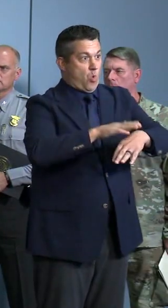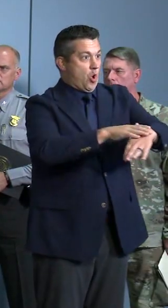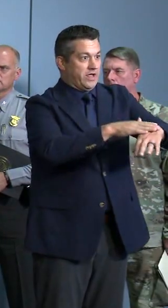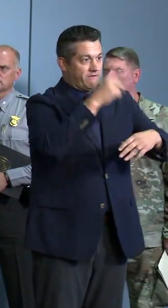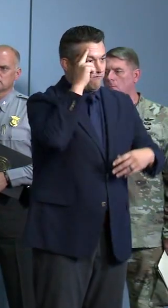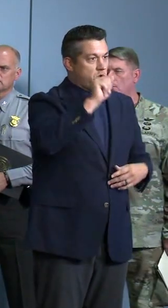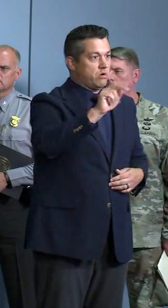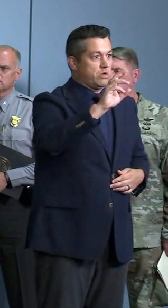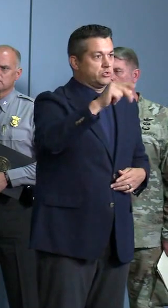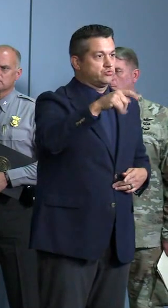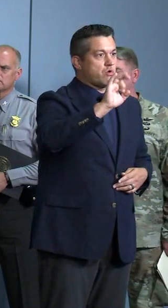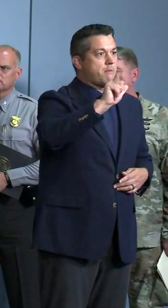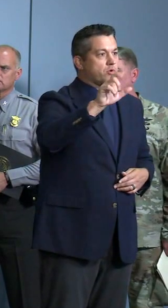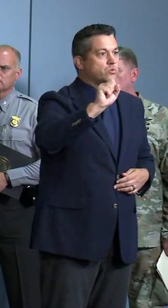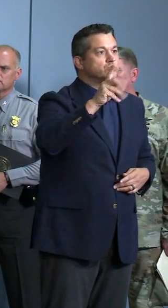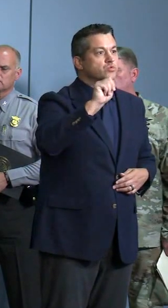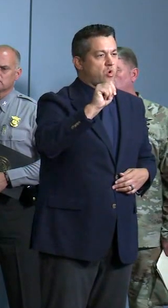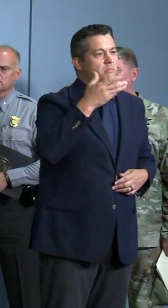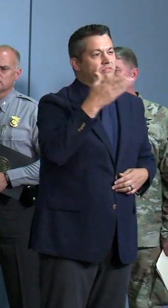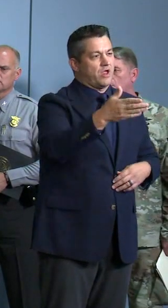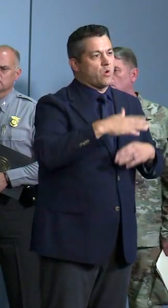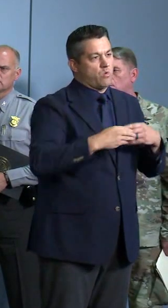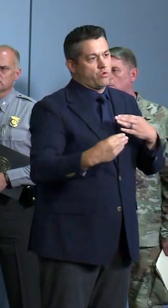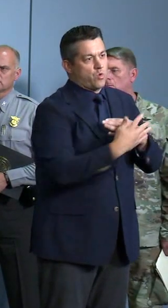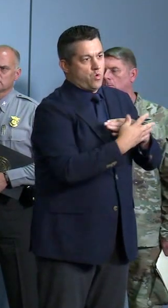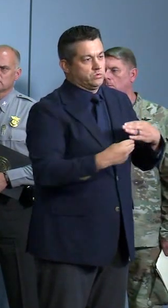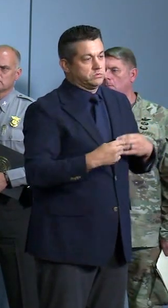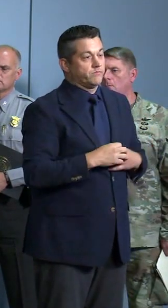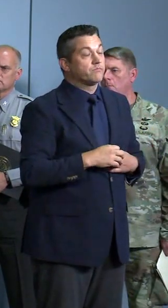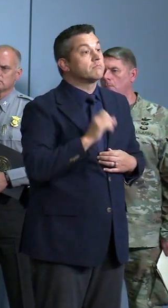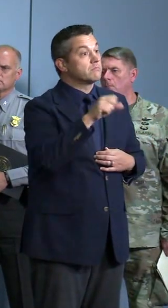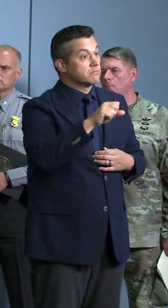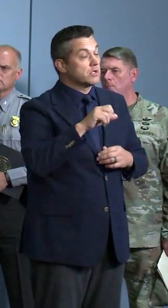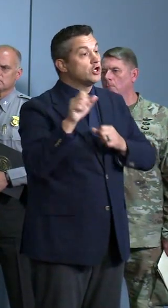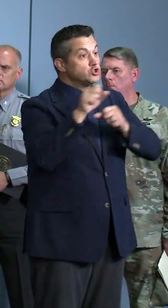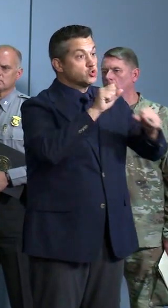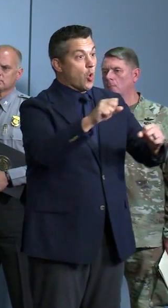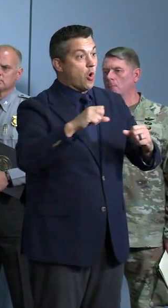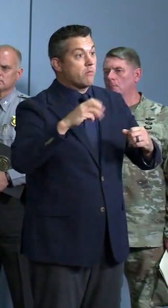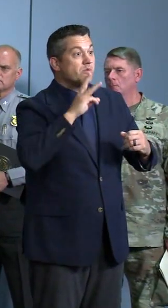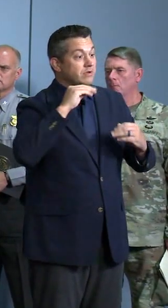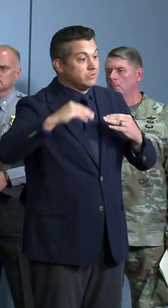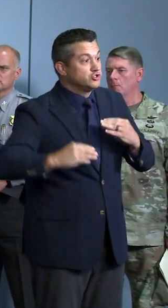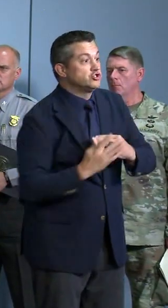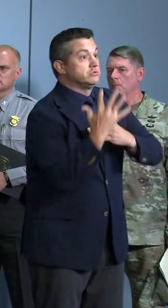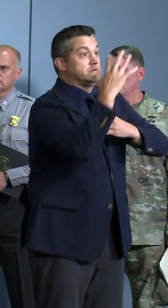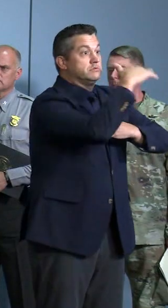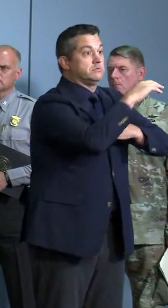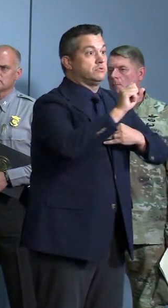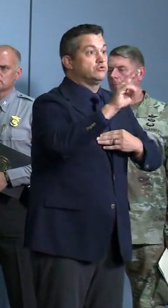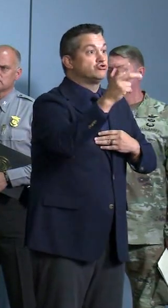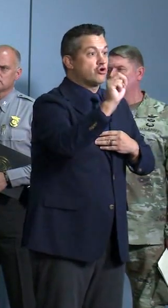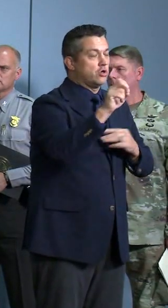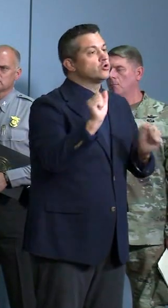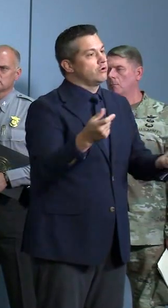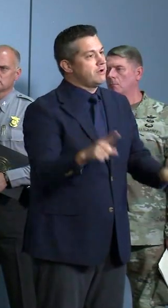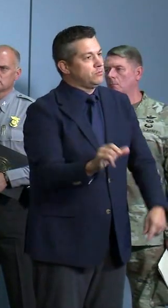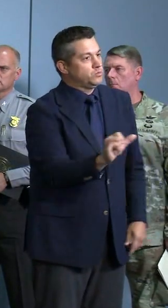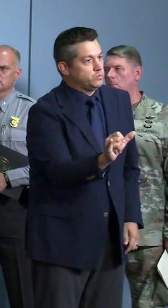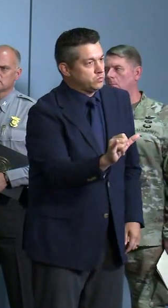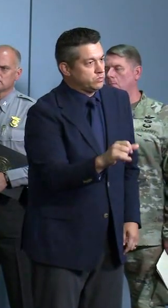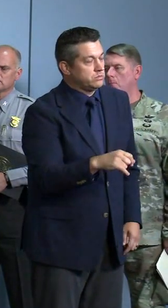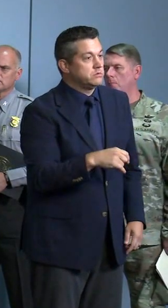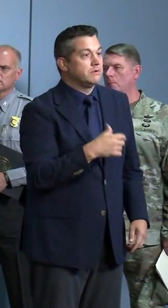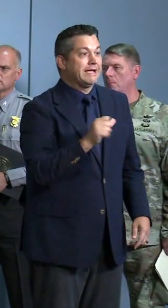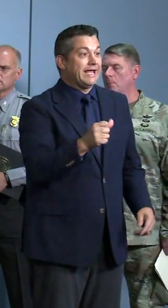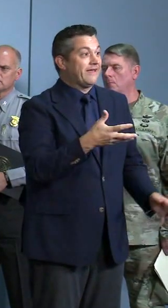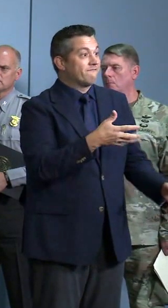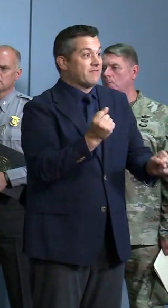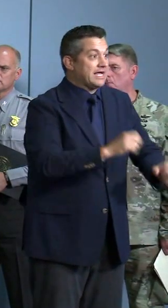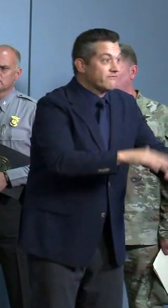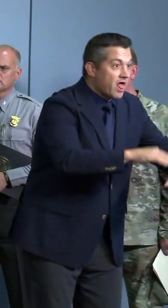the potential for storm surge